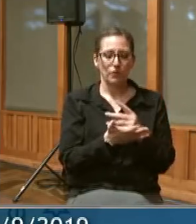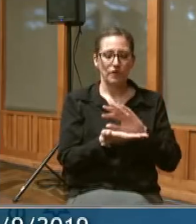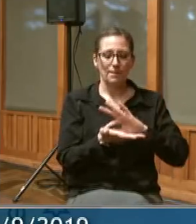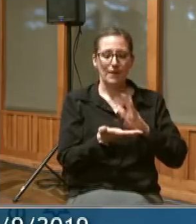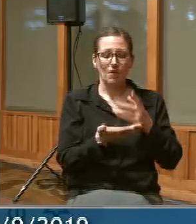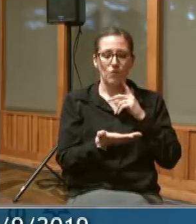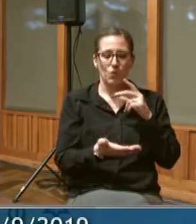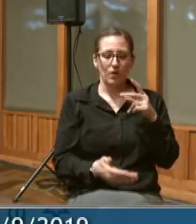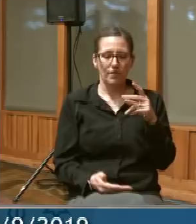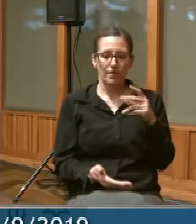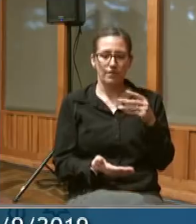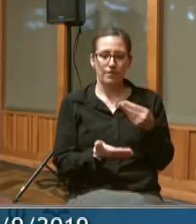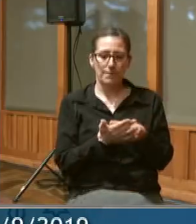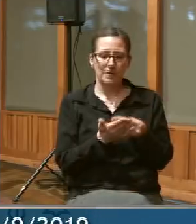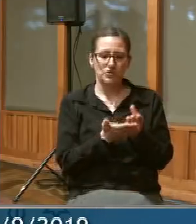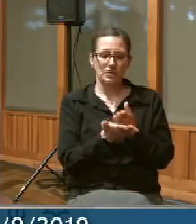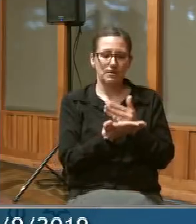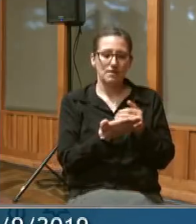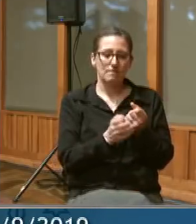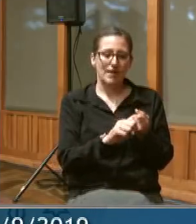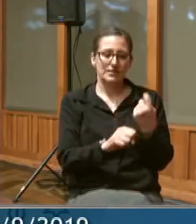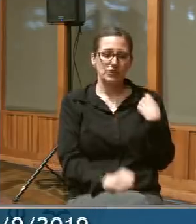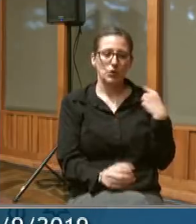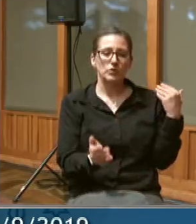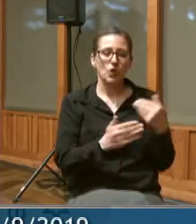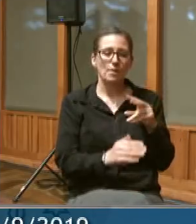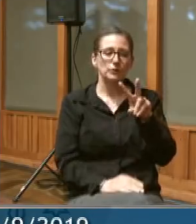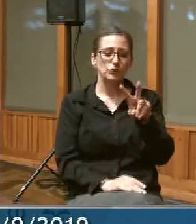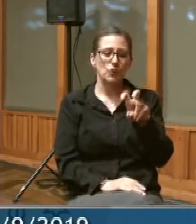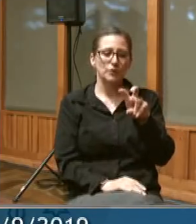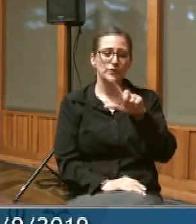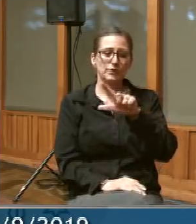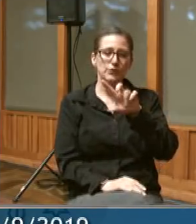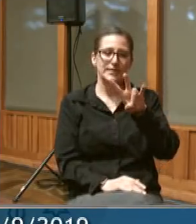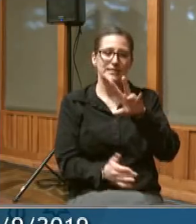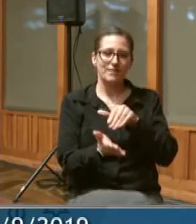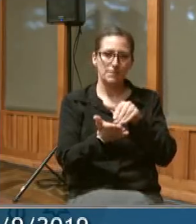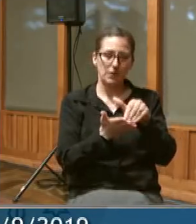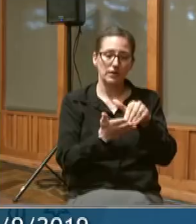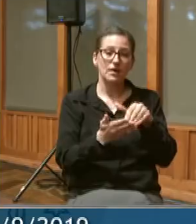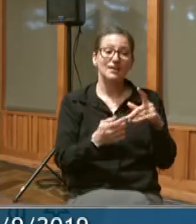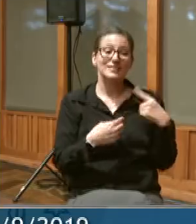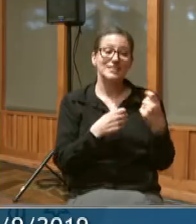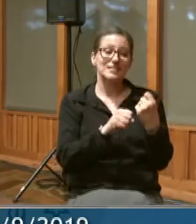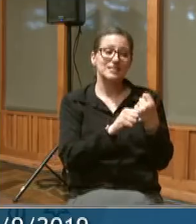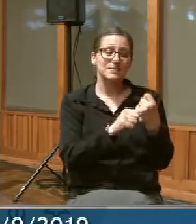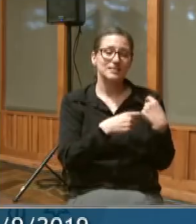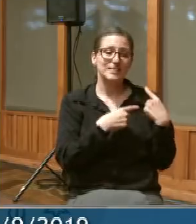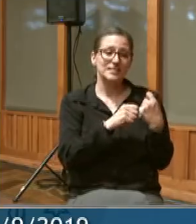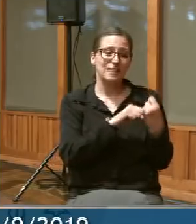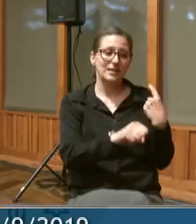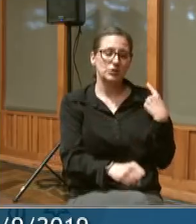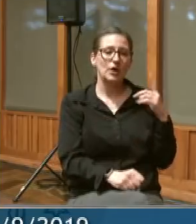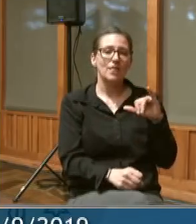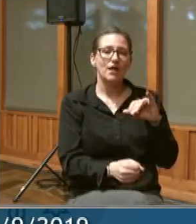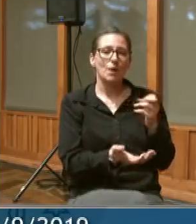GUYS OF REDUCING GUN VIOLENCE. THE APPROVED AMOUNT, ADOPTED BUDGET AMOUNT FOR THE PPB LAST YEAR WAS NEARLY $227 MILLION AND